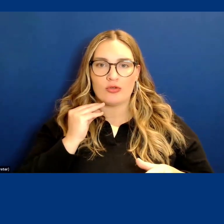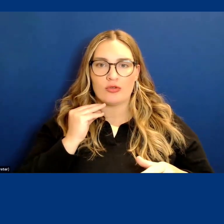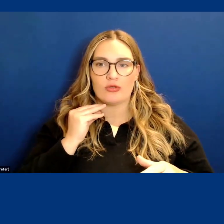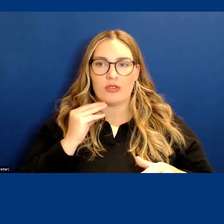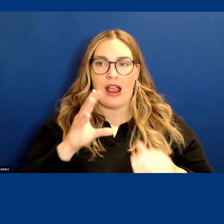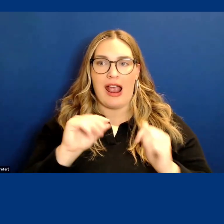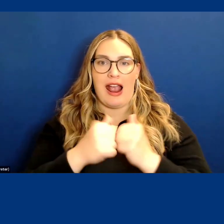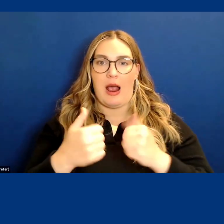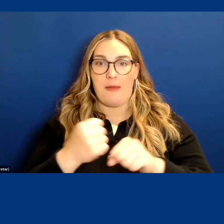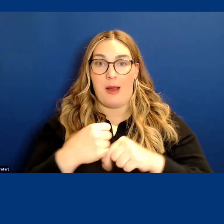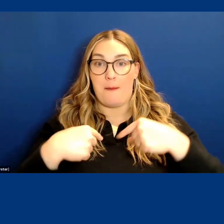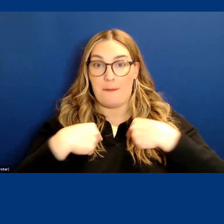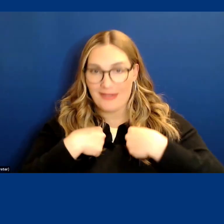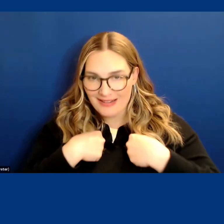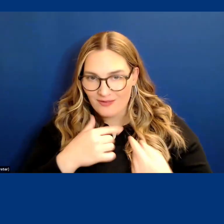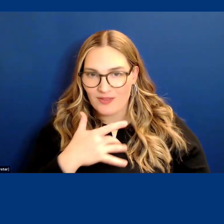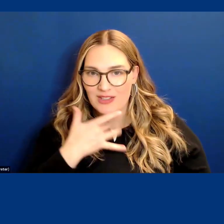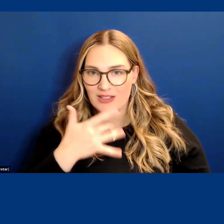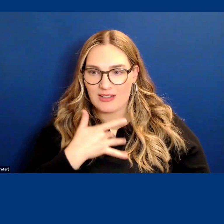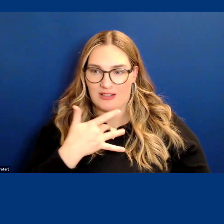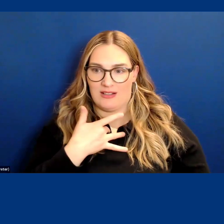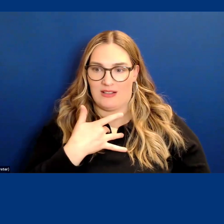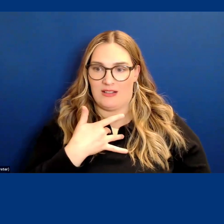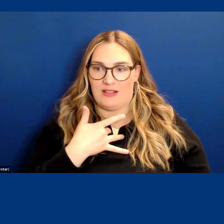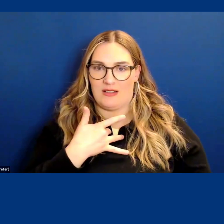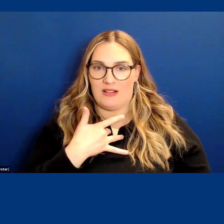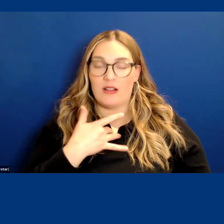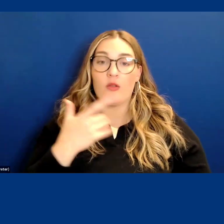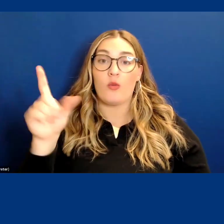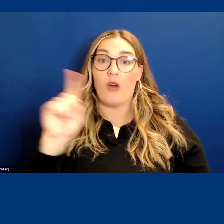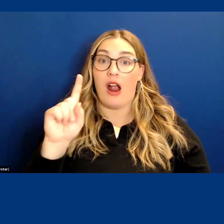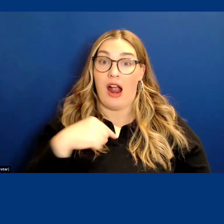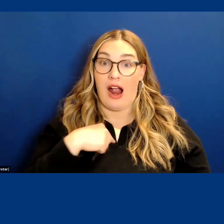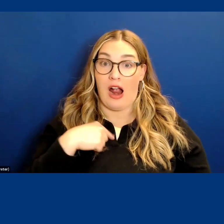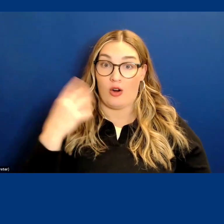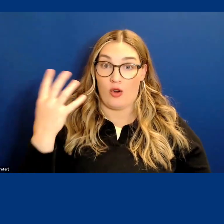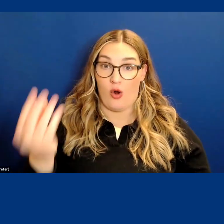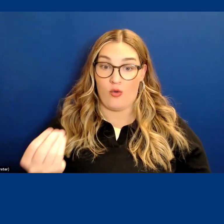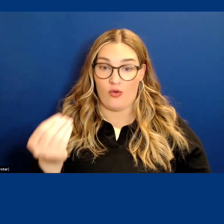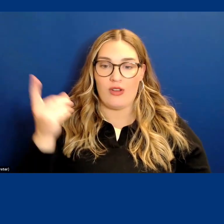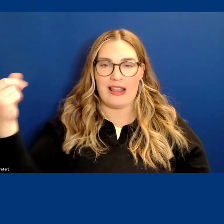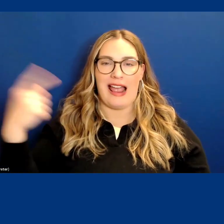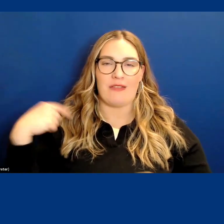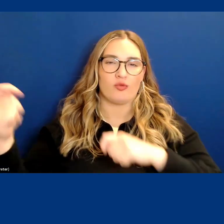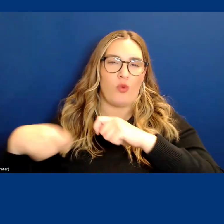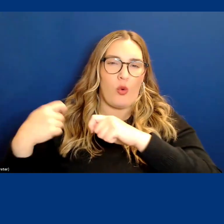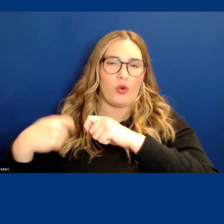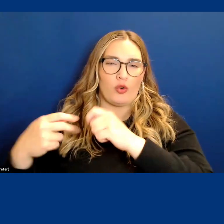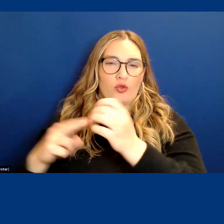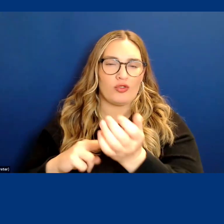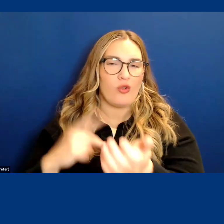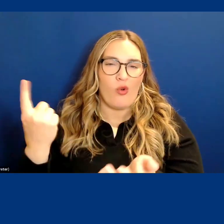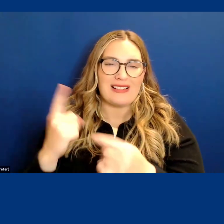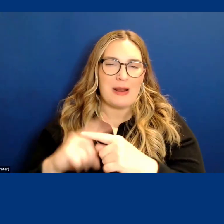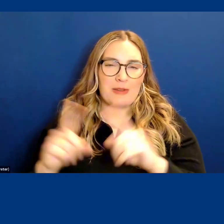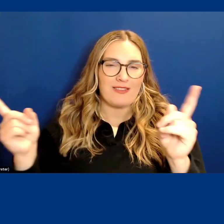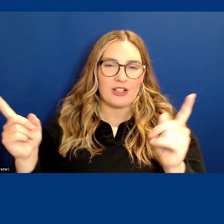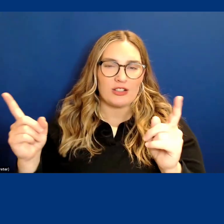me feel because where I go, they have rotating nurses. So it was always someone different. But a lot